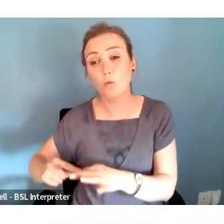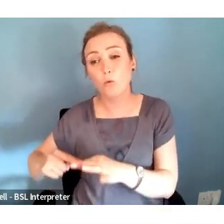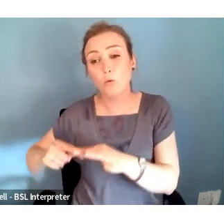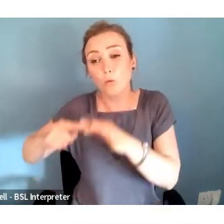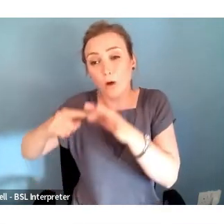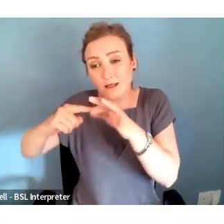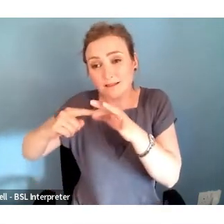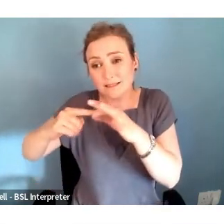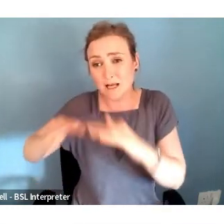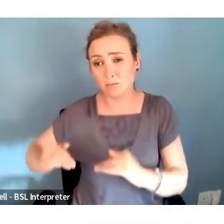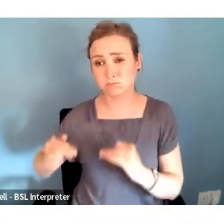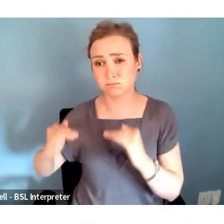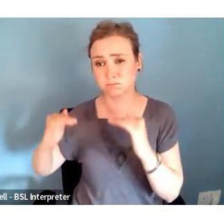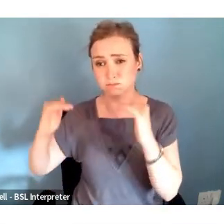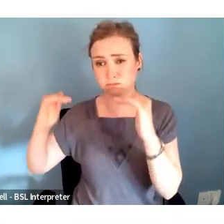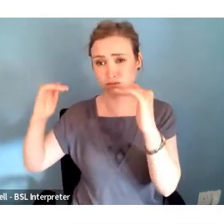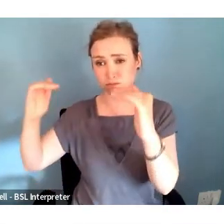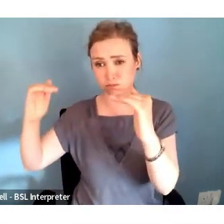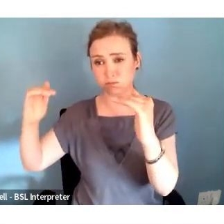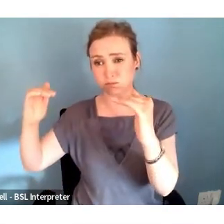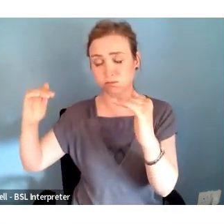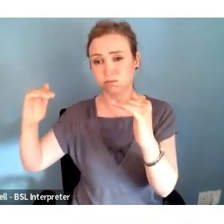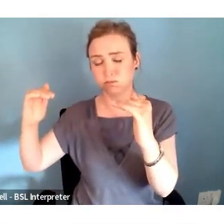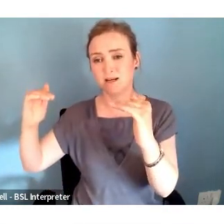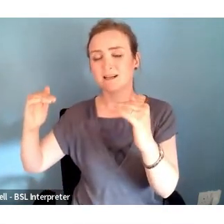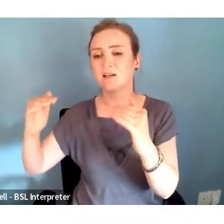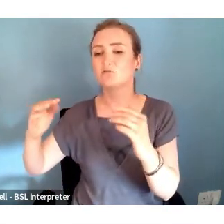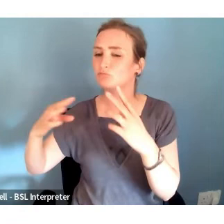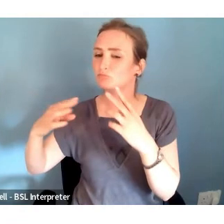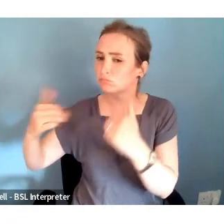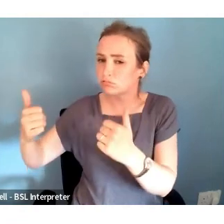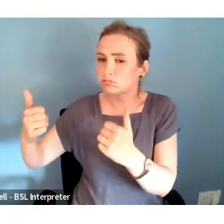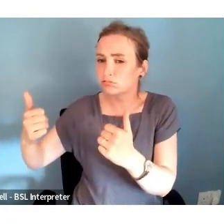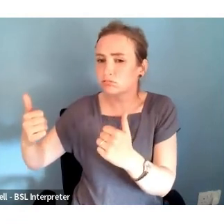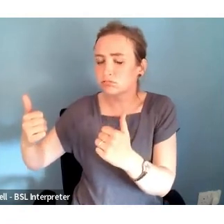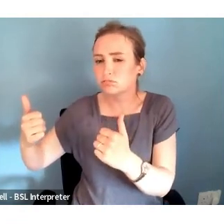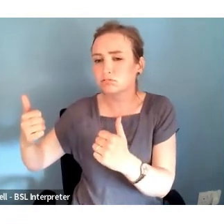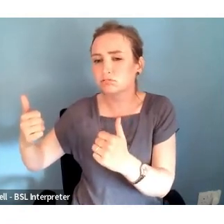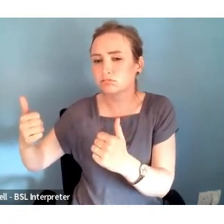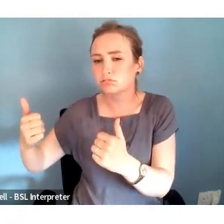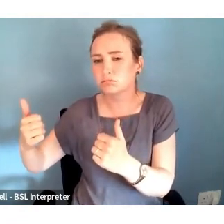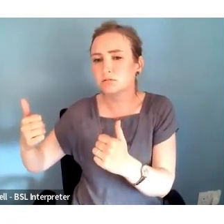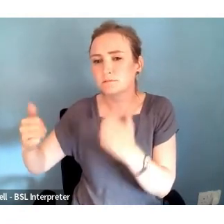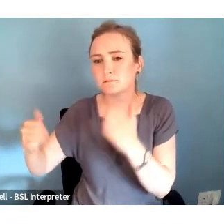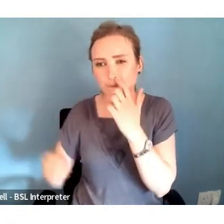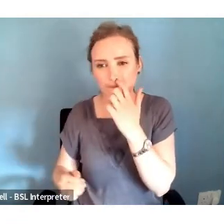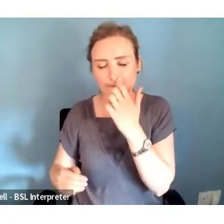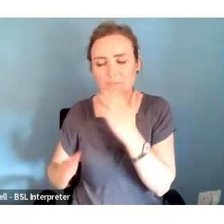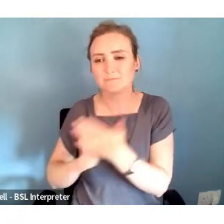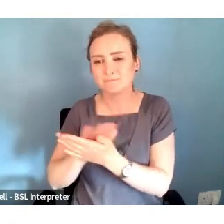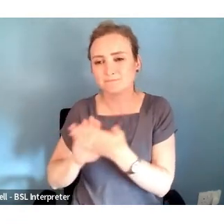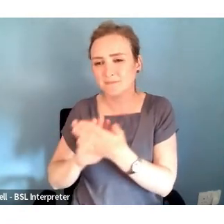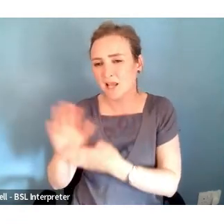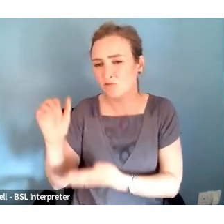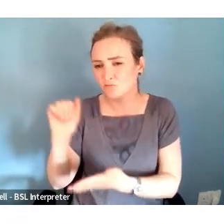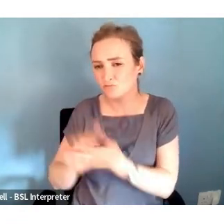So, we have had a really high quality of candidates . We have recruited a number of people now through those